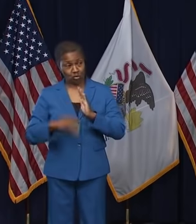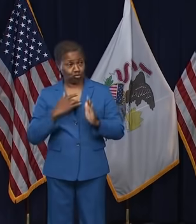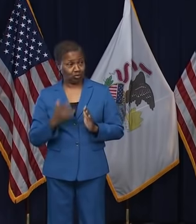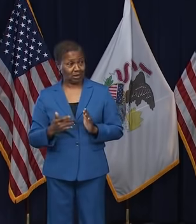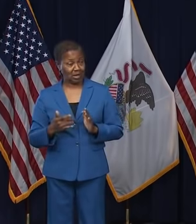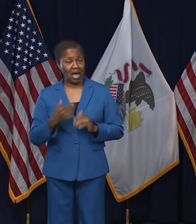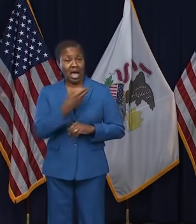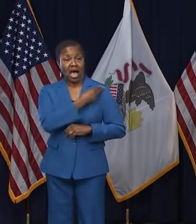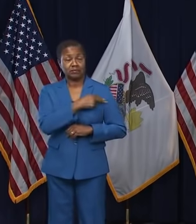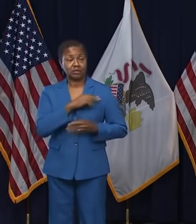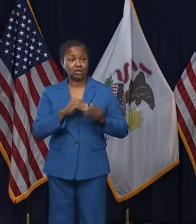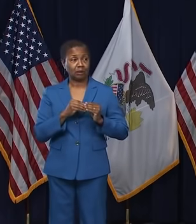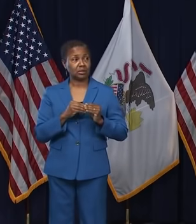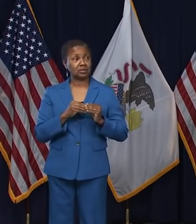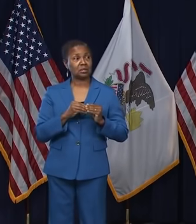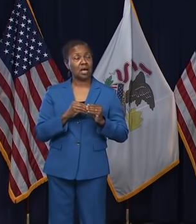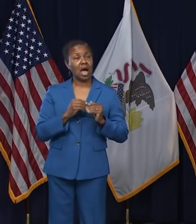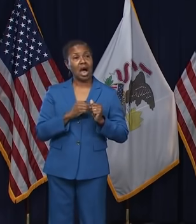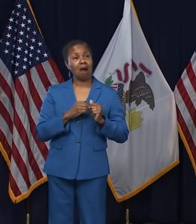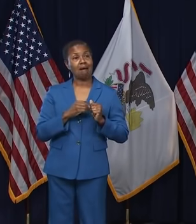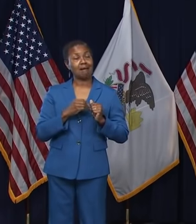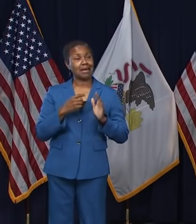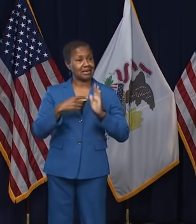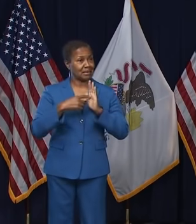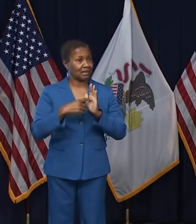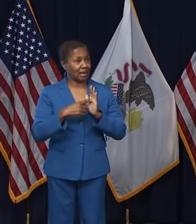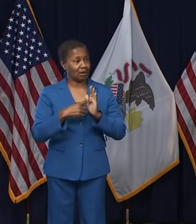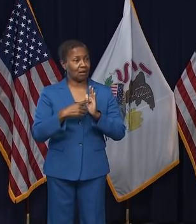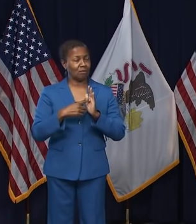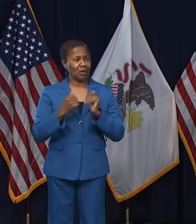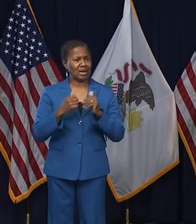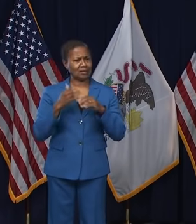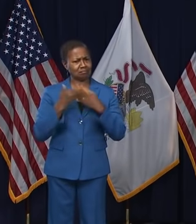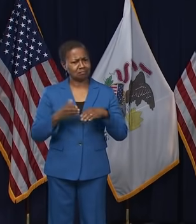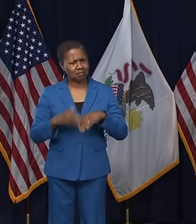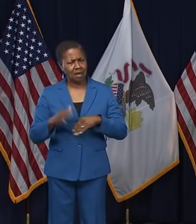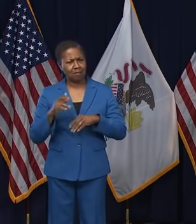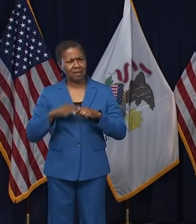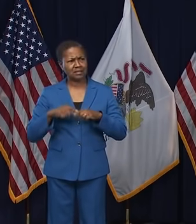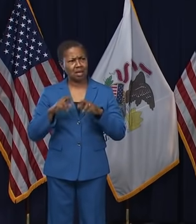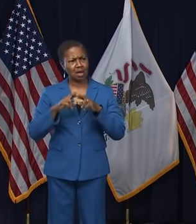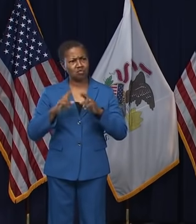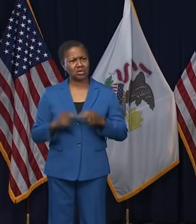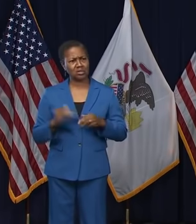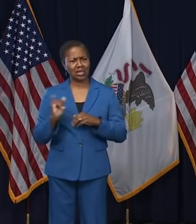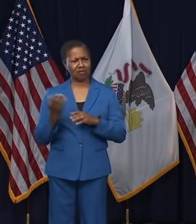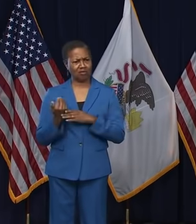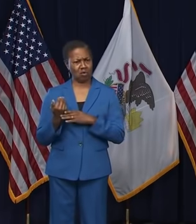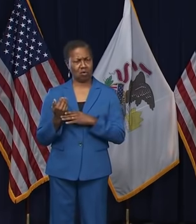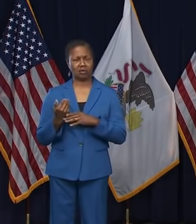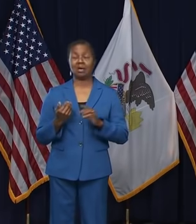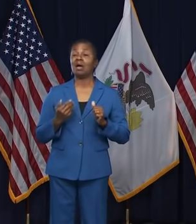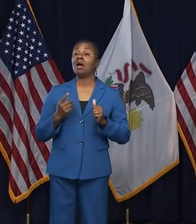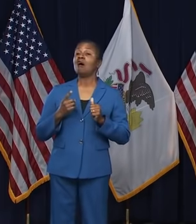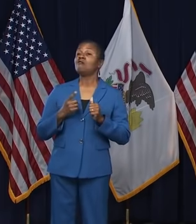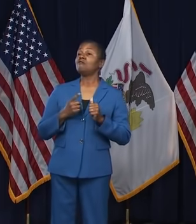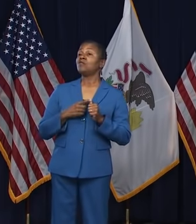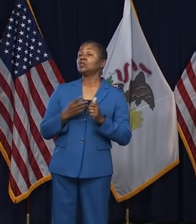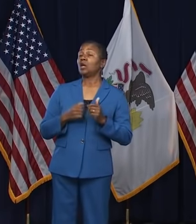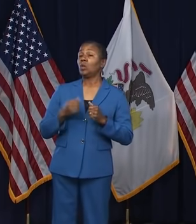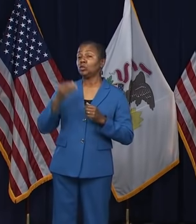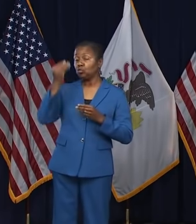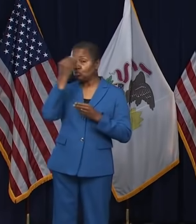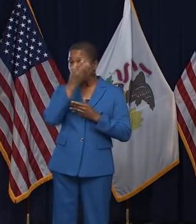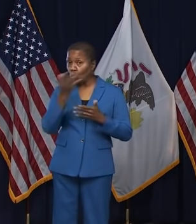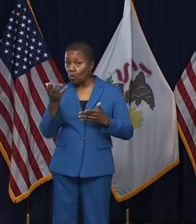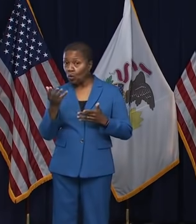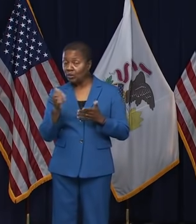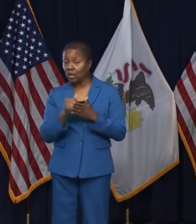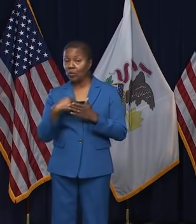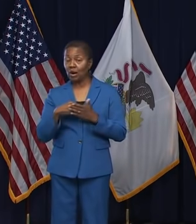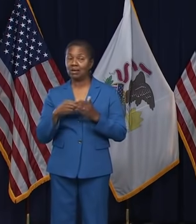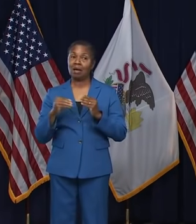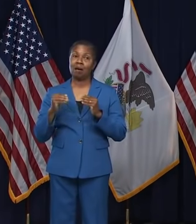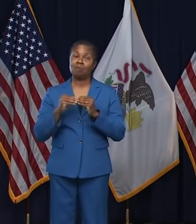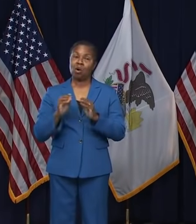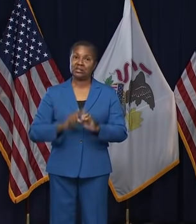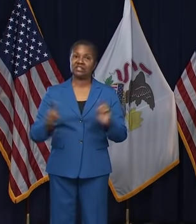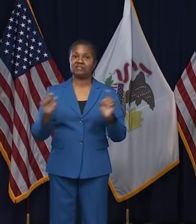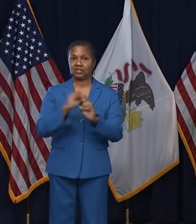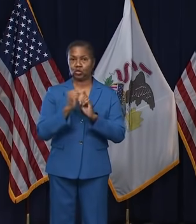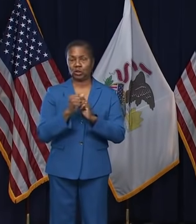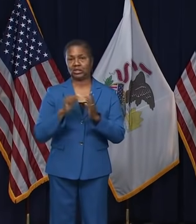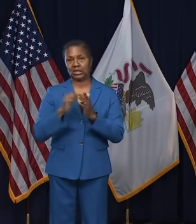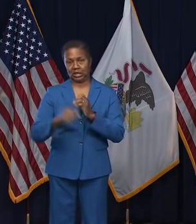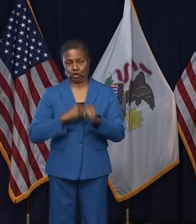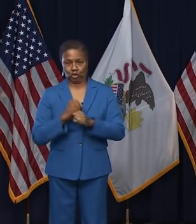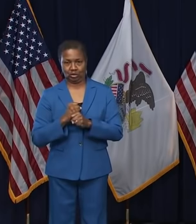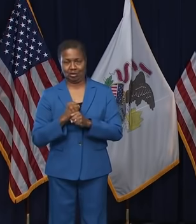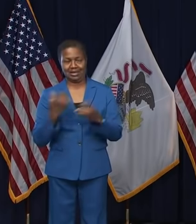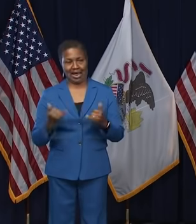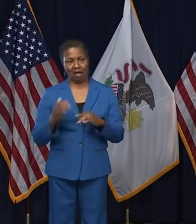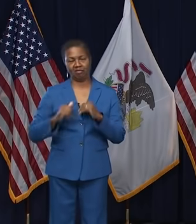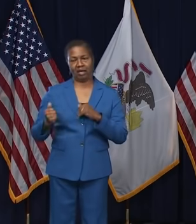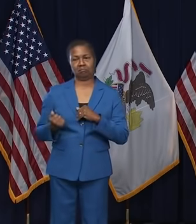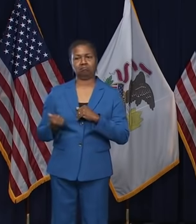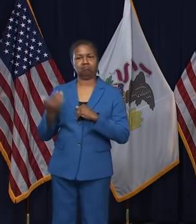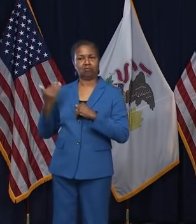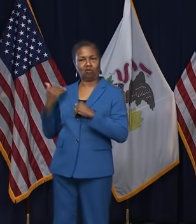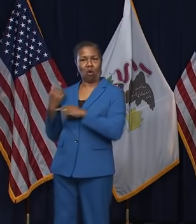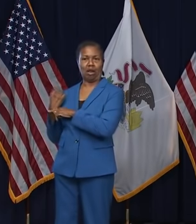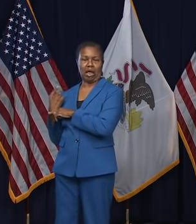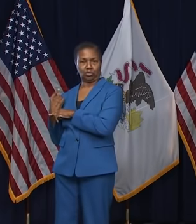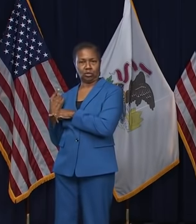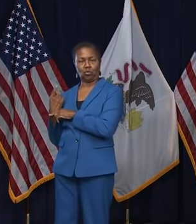performance- on December trying